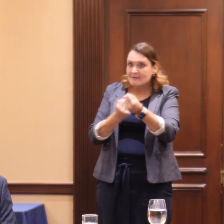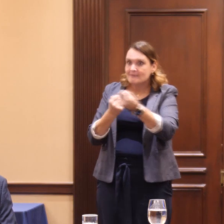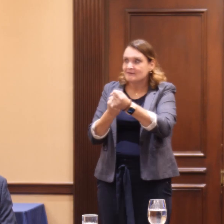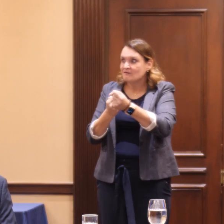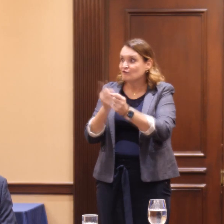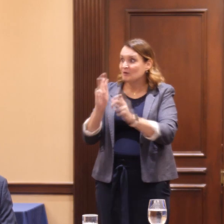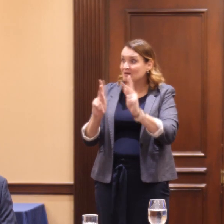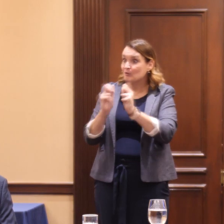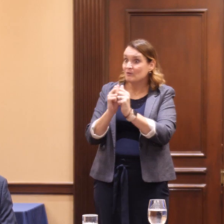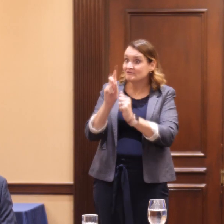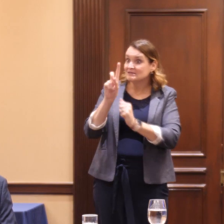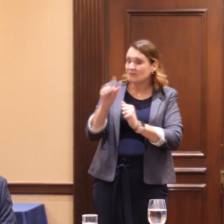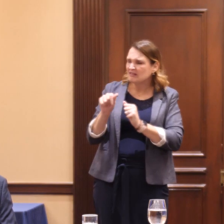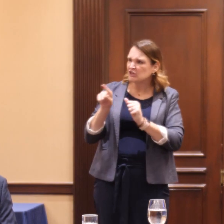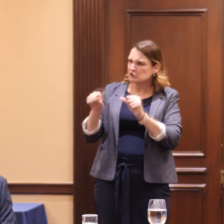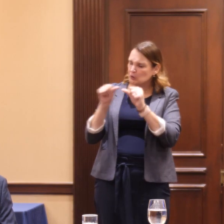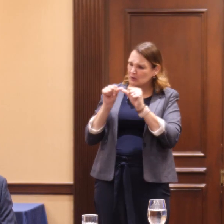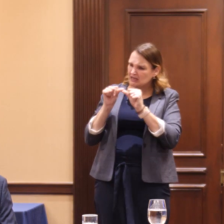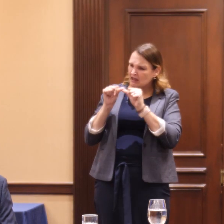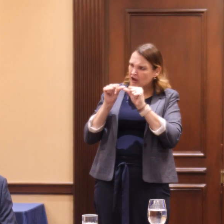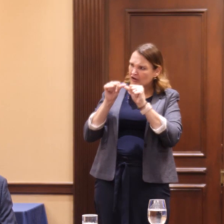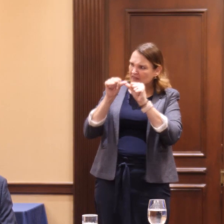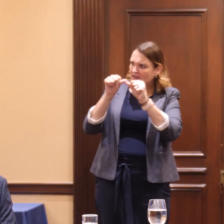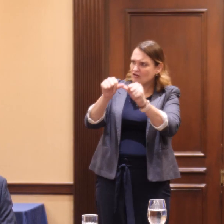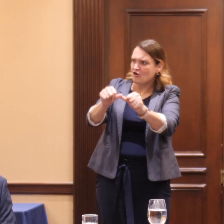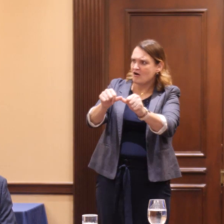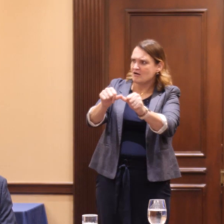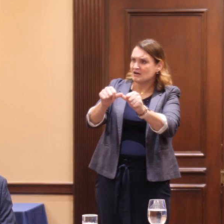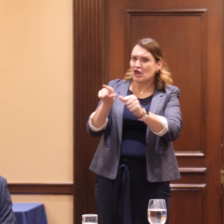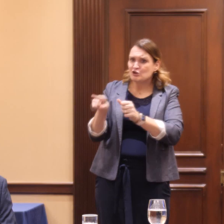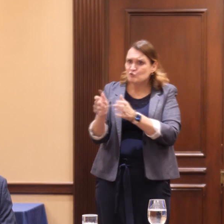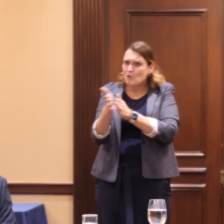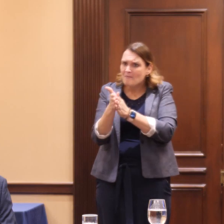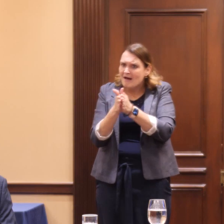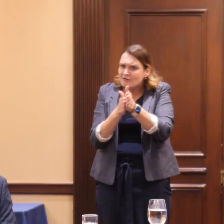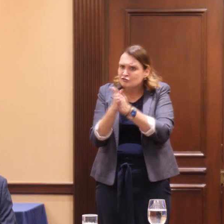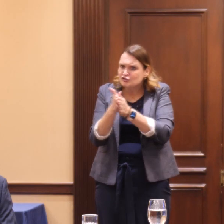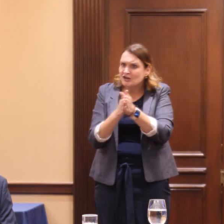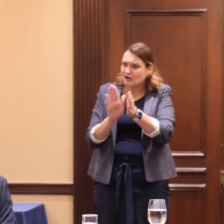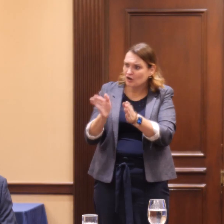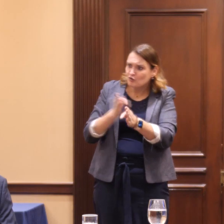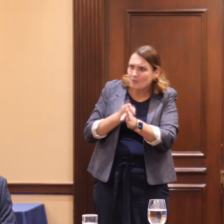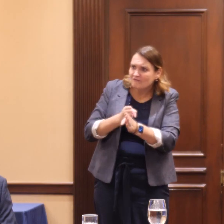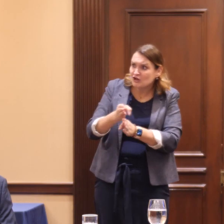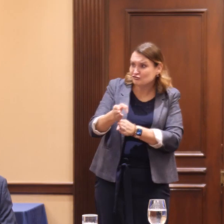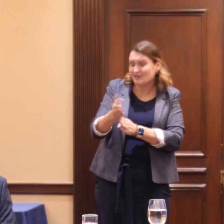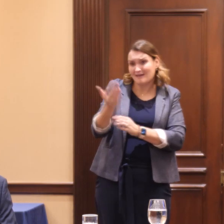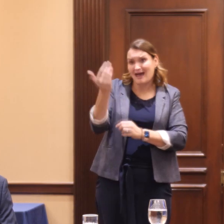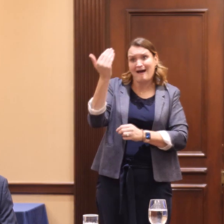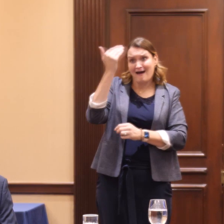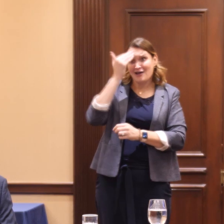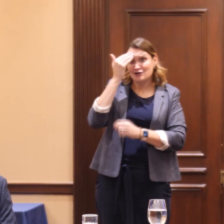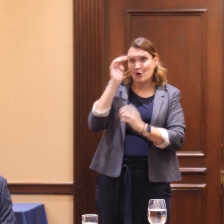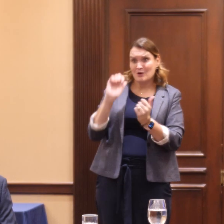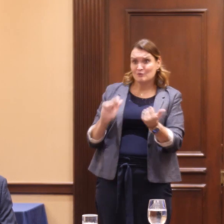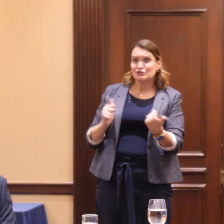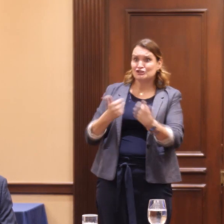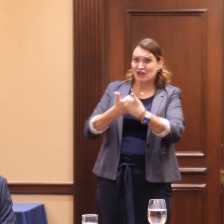on to pursue that as a passion in your profession. And I know how challenging that was at that time